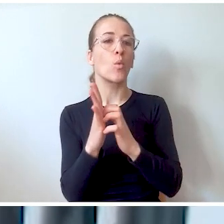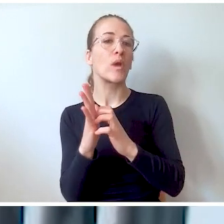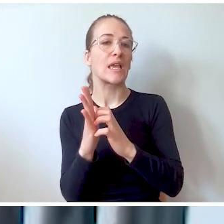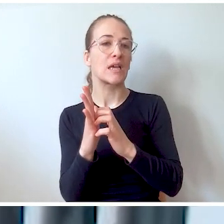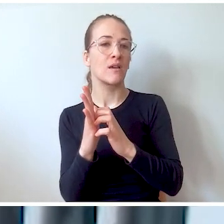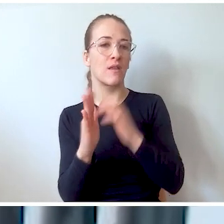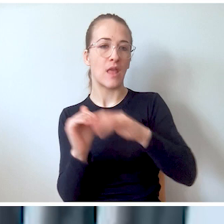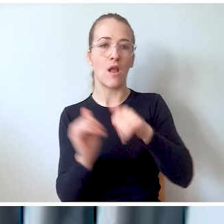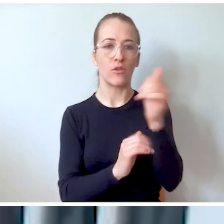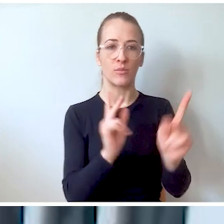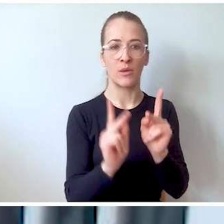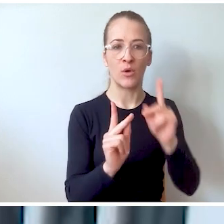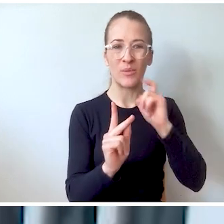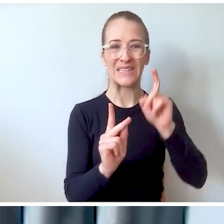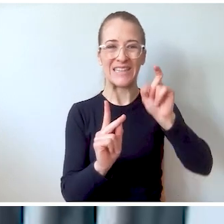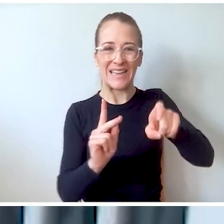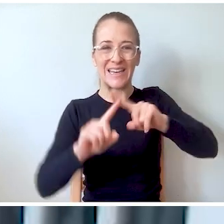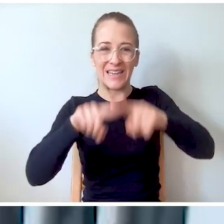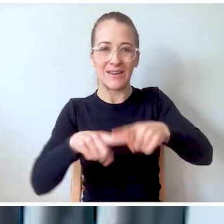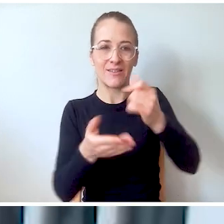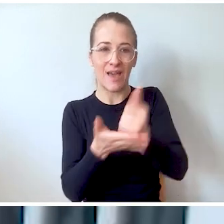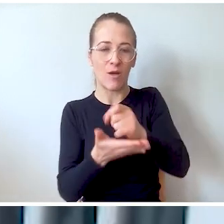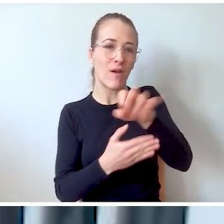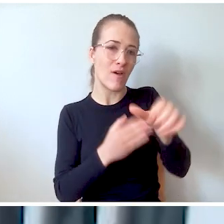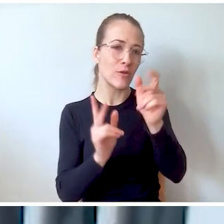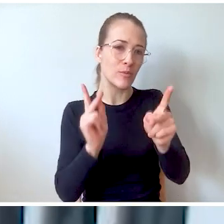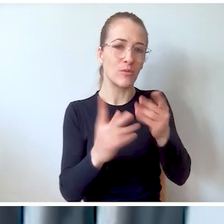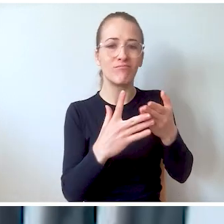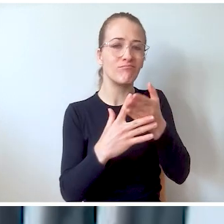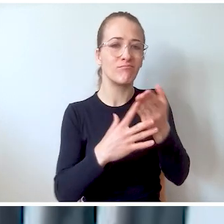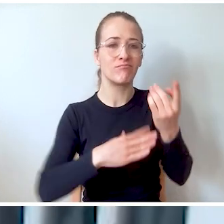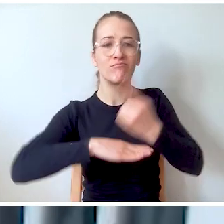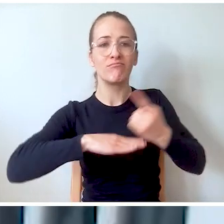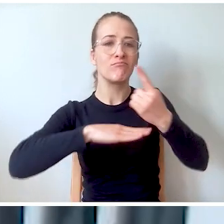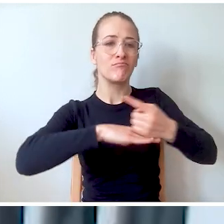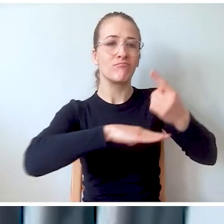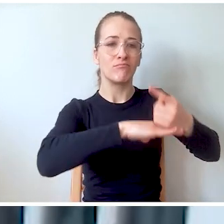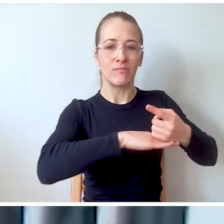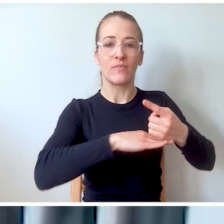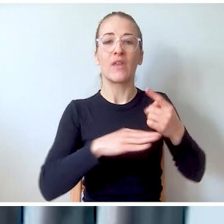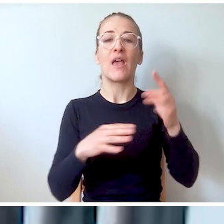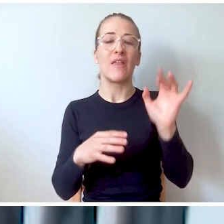Because they need the help of other people to get through the day when that's just completely wrong. Every single one of us